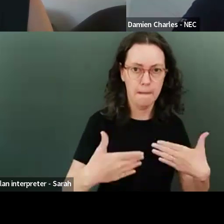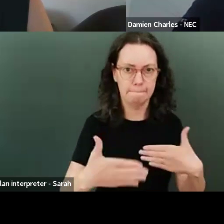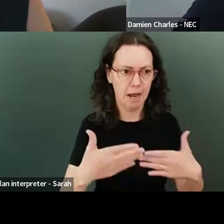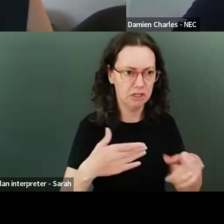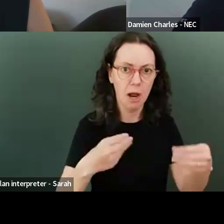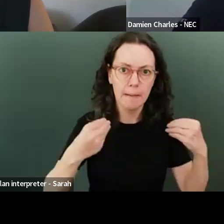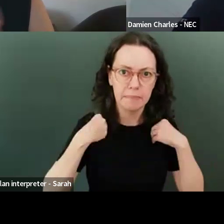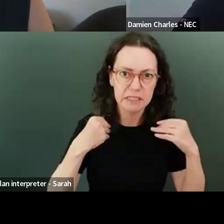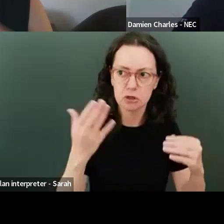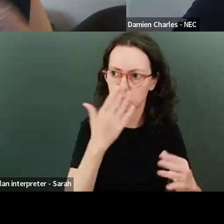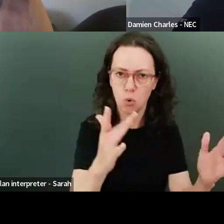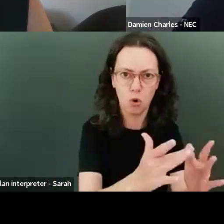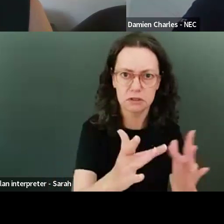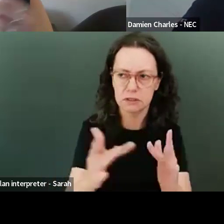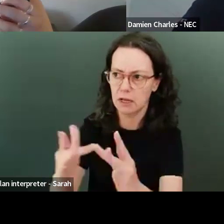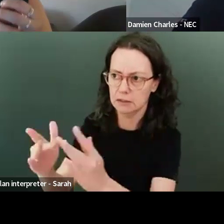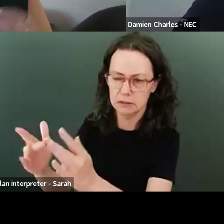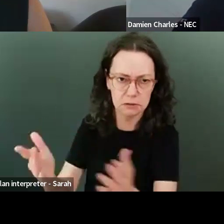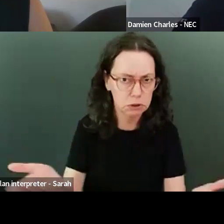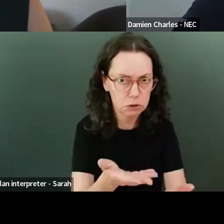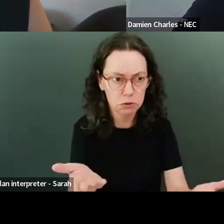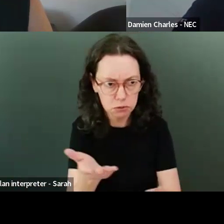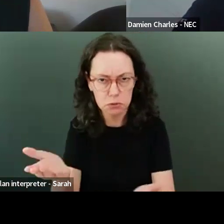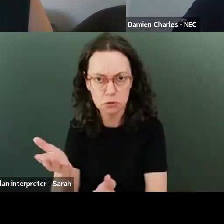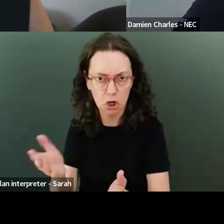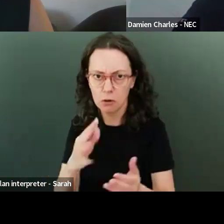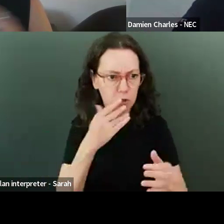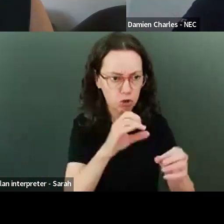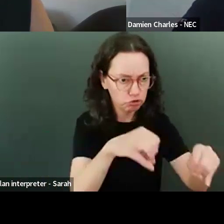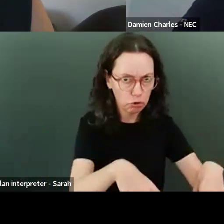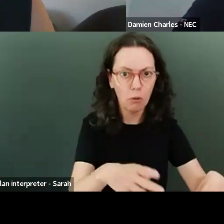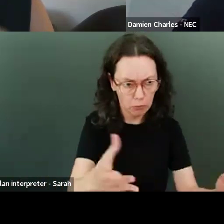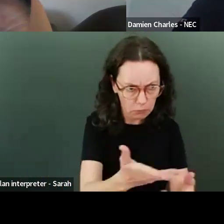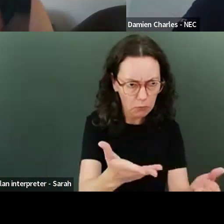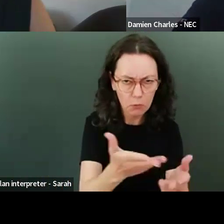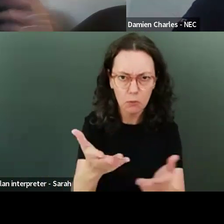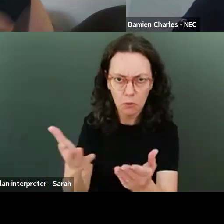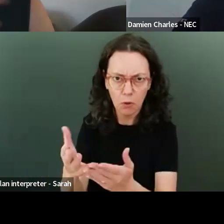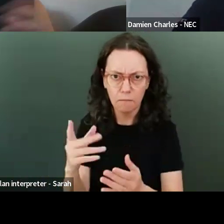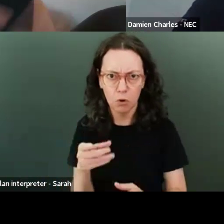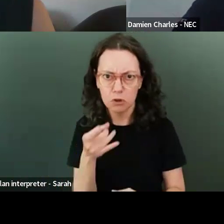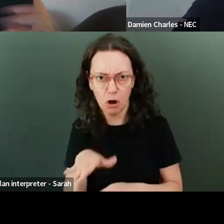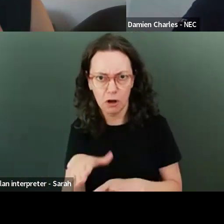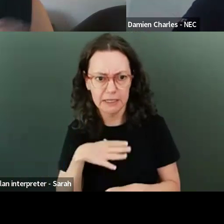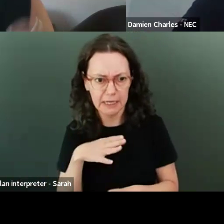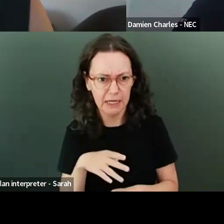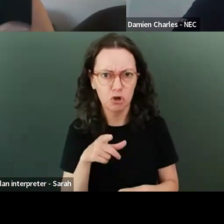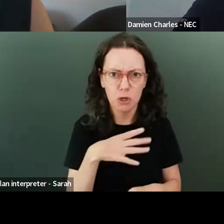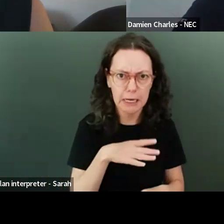so that person's role was to keep the collaborative structure moving and working well you know kind of a bit like